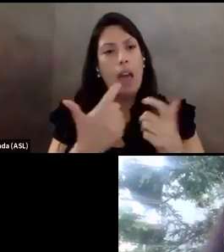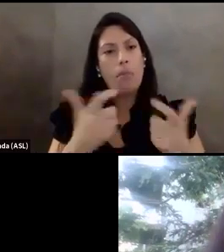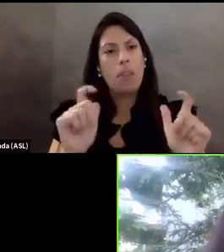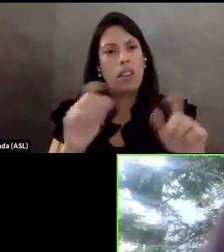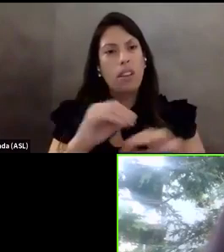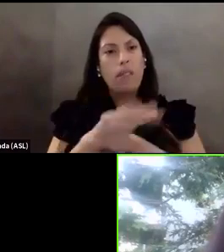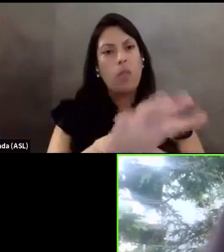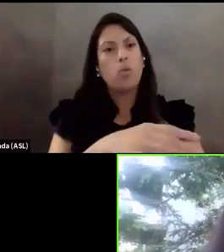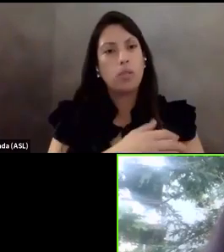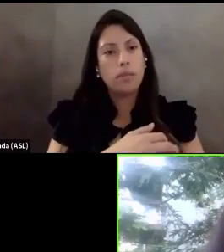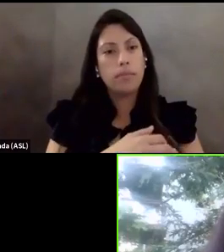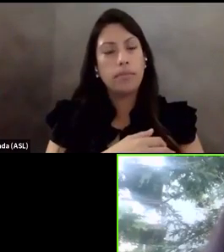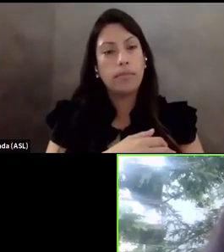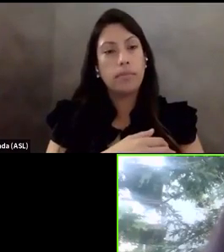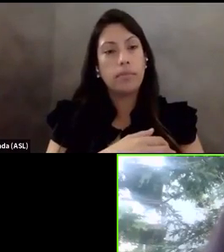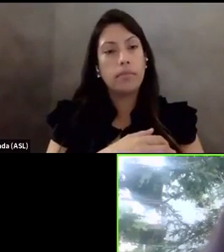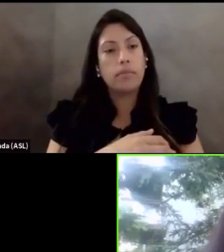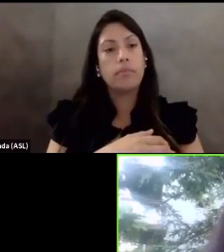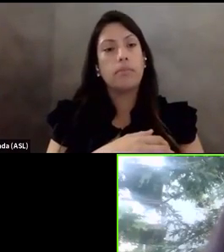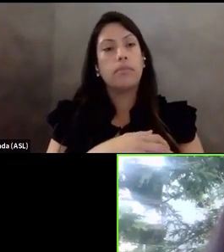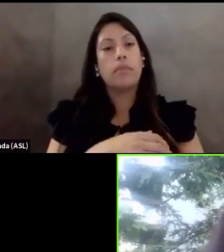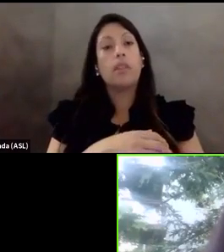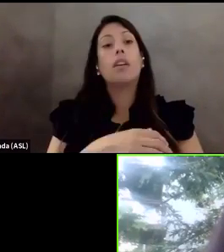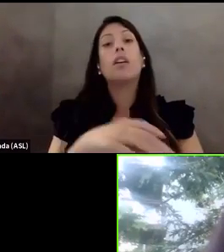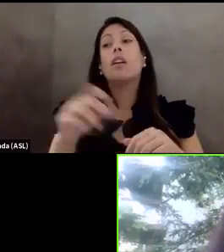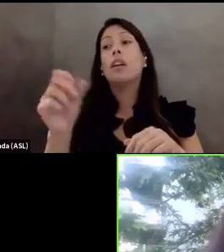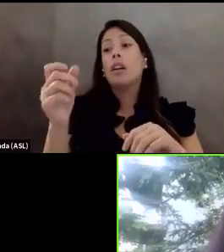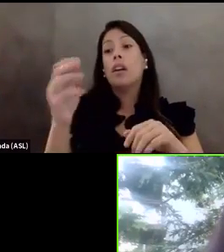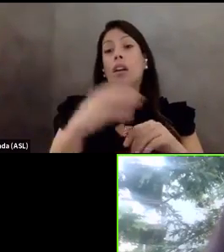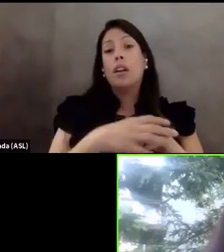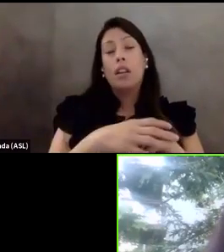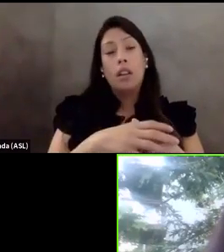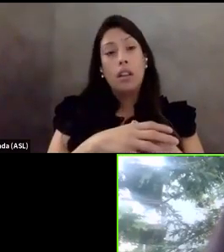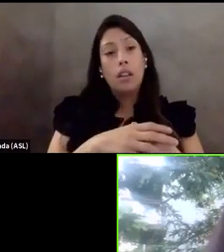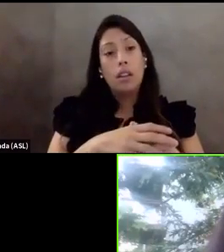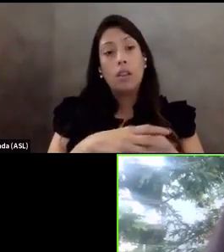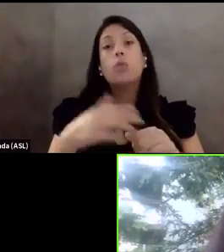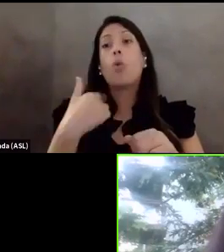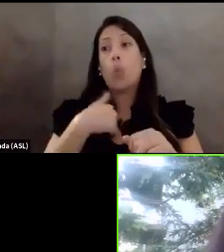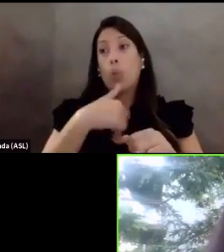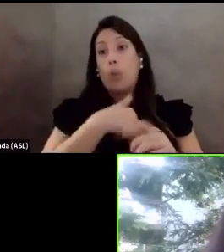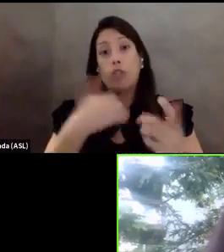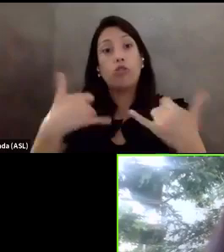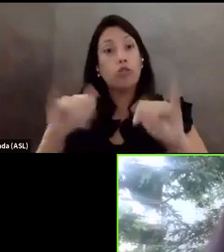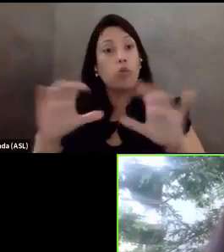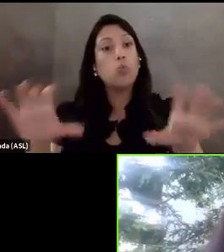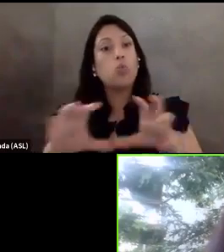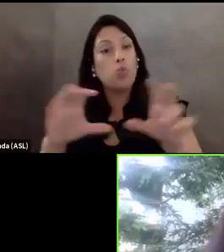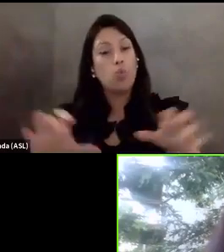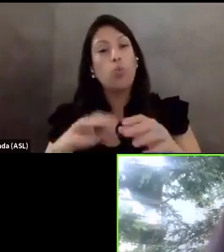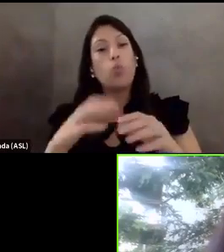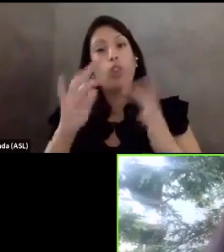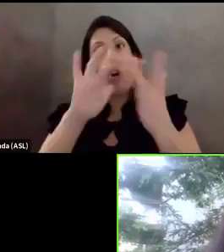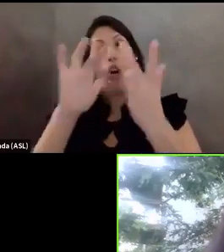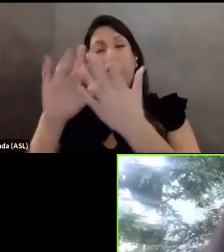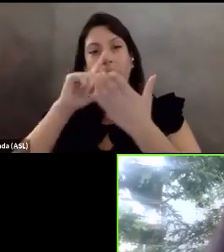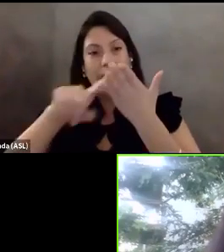Well, you know, we are still performing a contact investigation. And so I can't I really don't